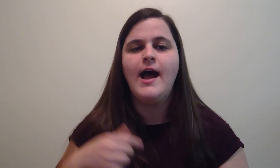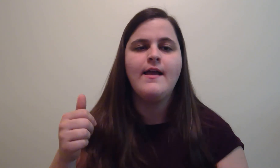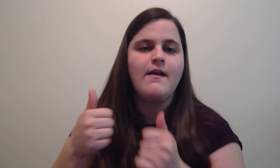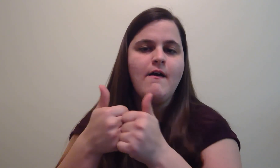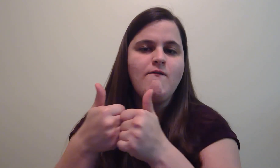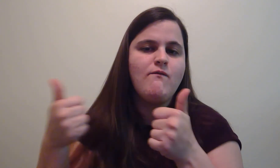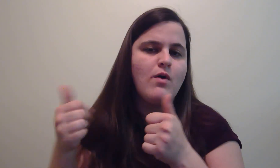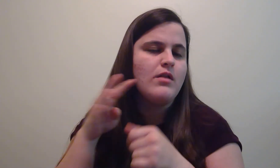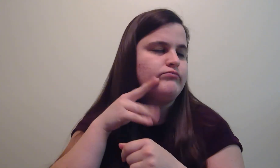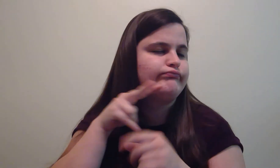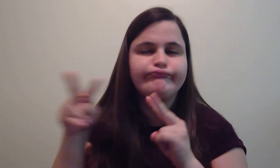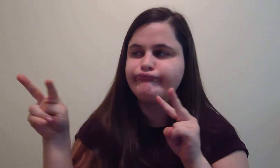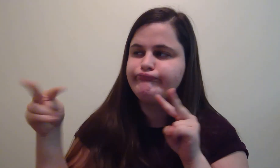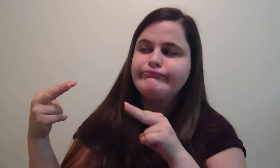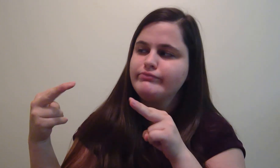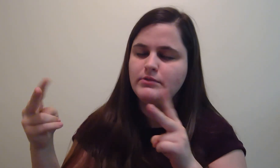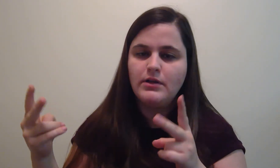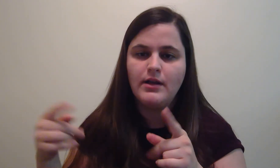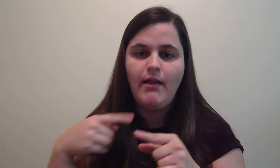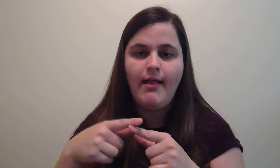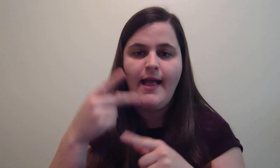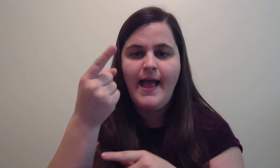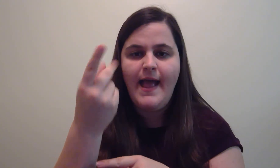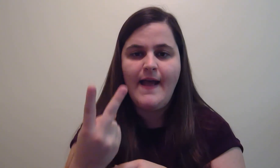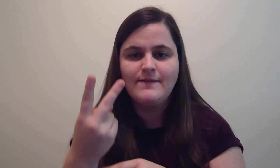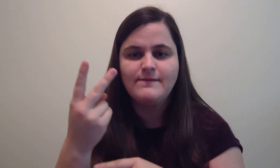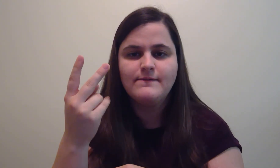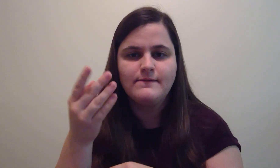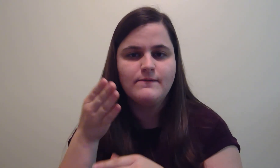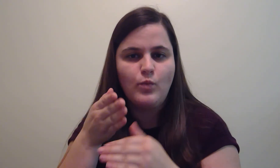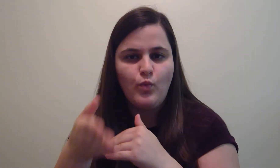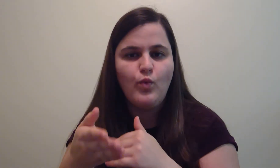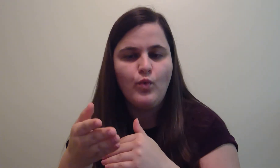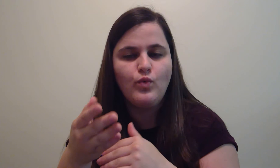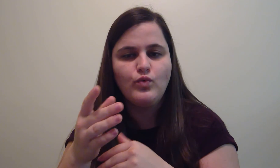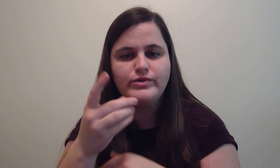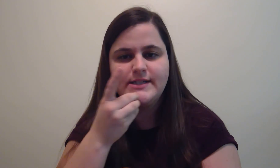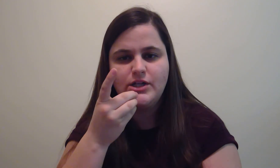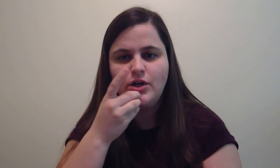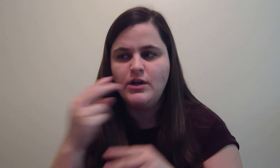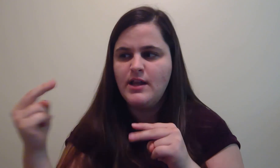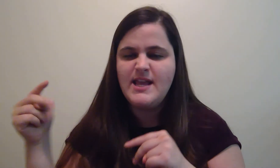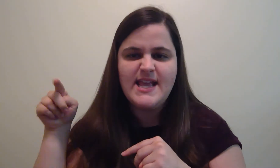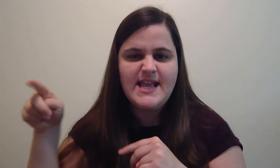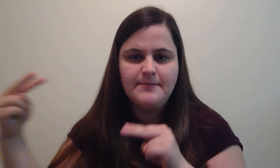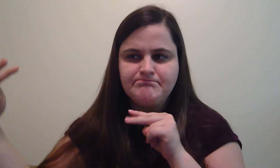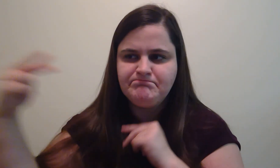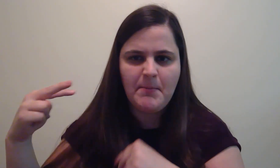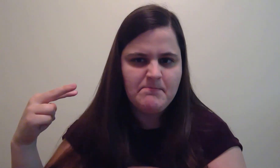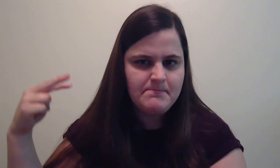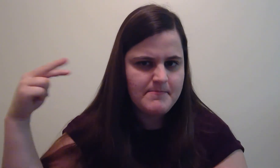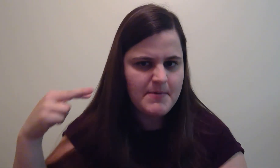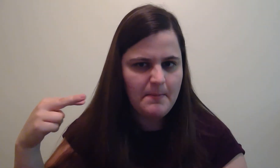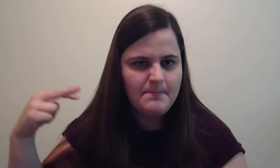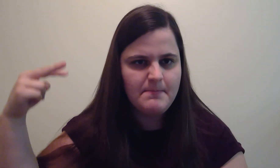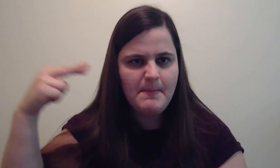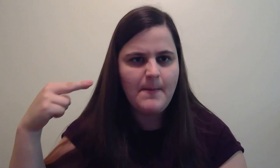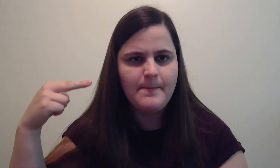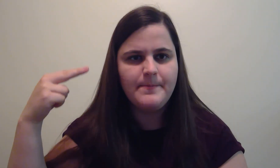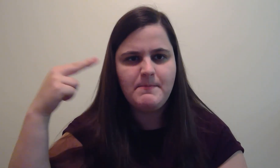And I completely avoided looking at him until about halfway through dinner, when I sneaked a peek.